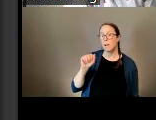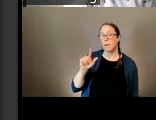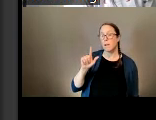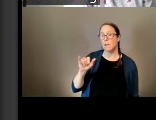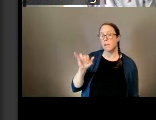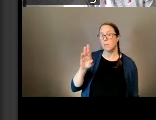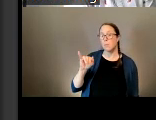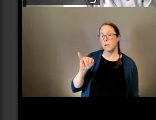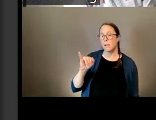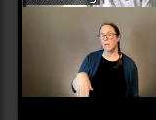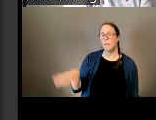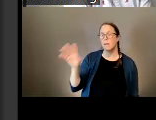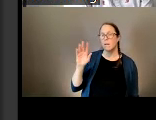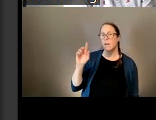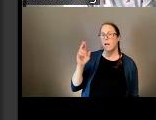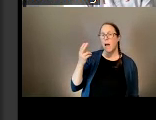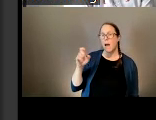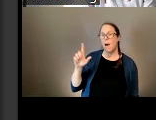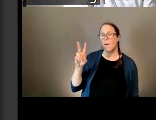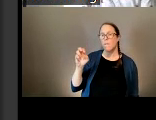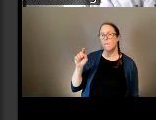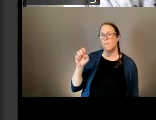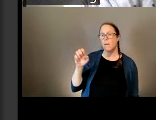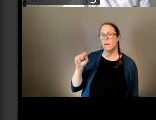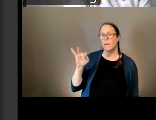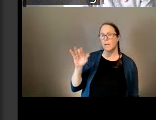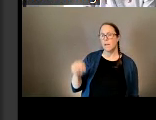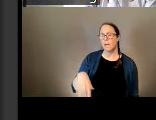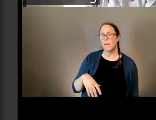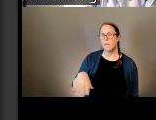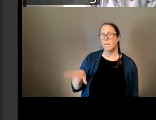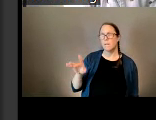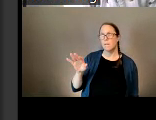Helvetica I believe also does not have a serif, although I haven't seen Helvetica in a long time.